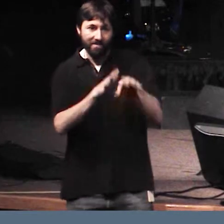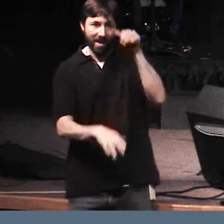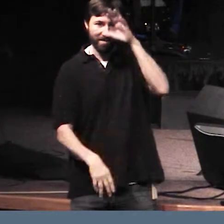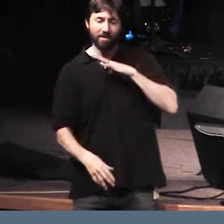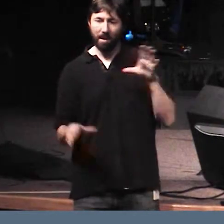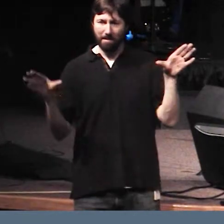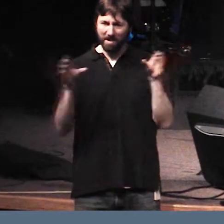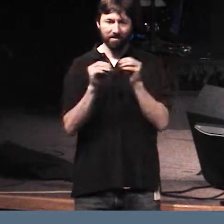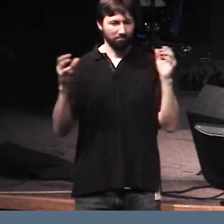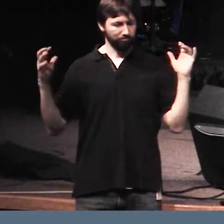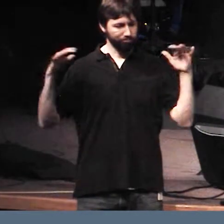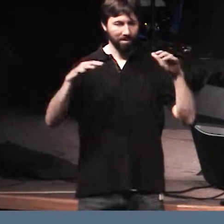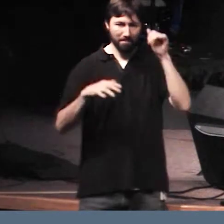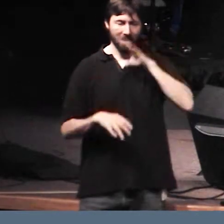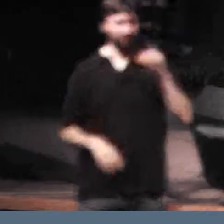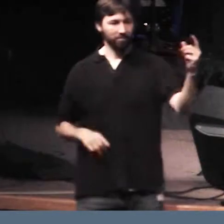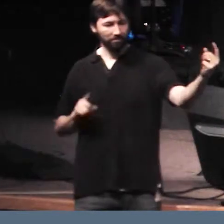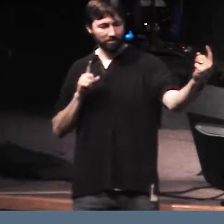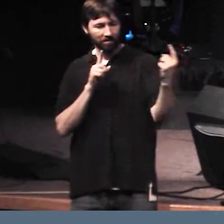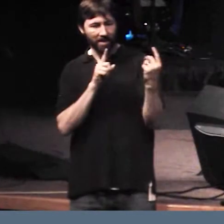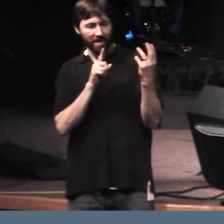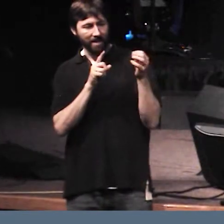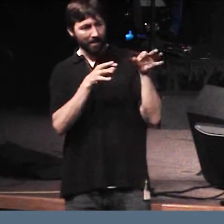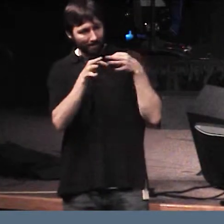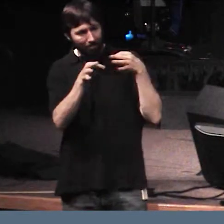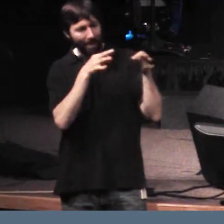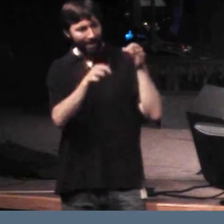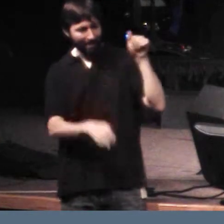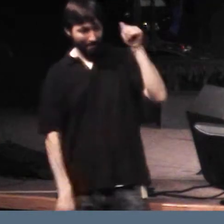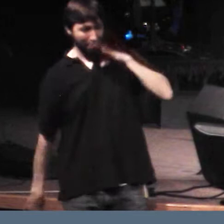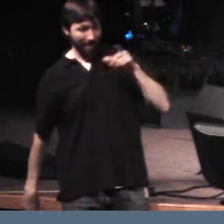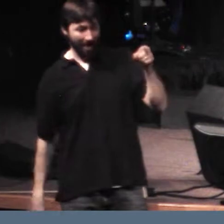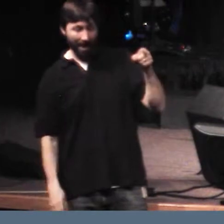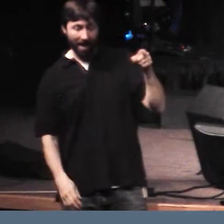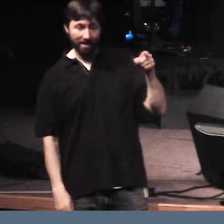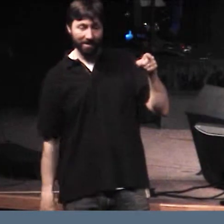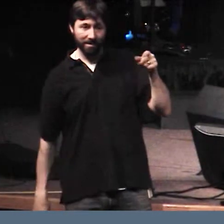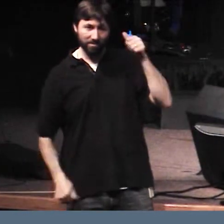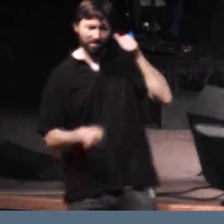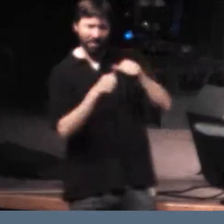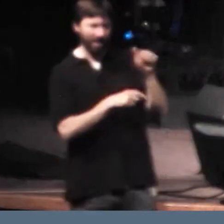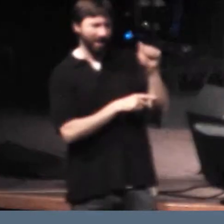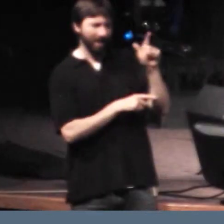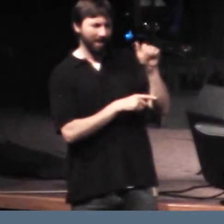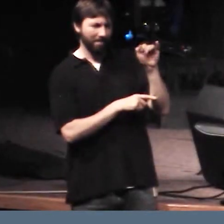gates and Boaz actually explains to this closer relative He you remember Elimelech, - yes course were related